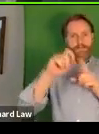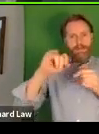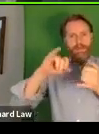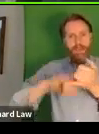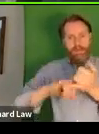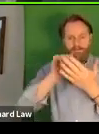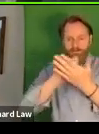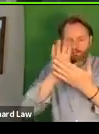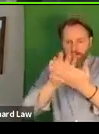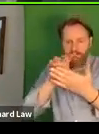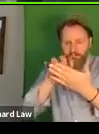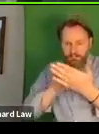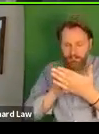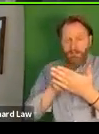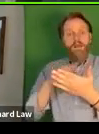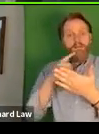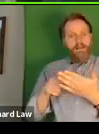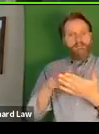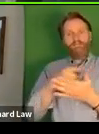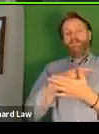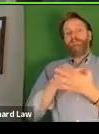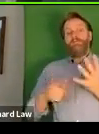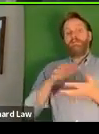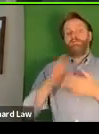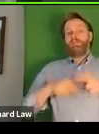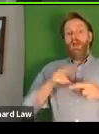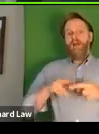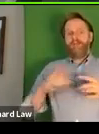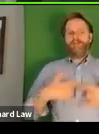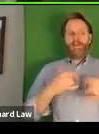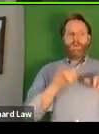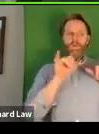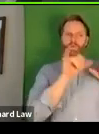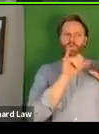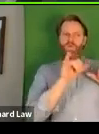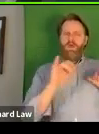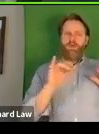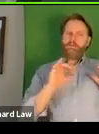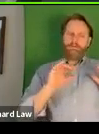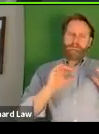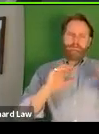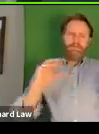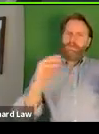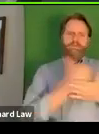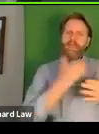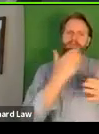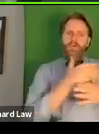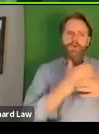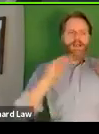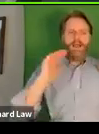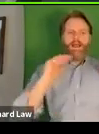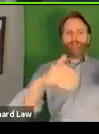quite a positive step in protecting our members so that's a quick